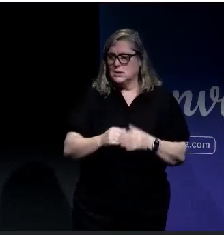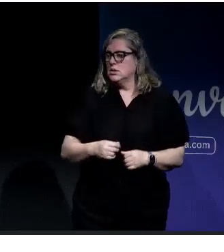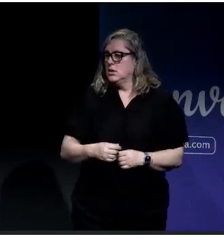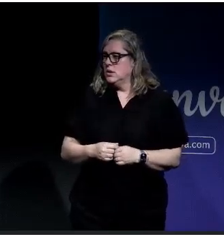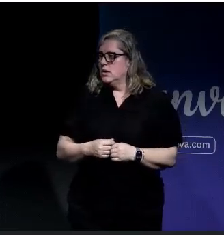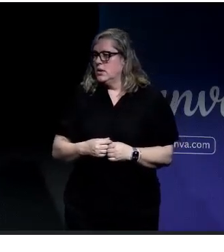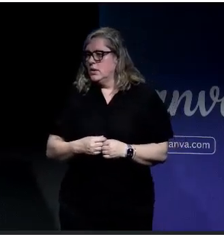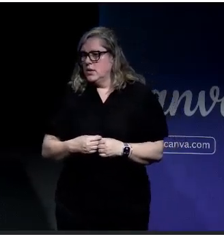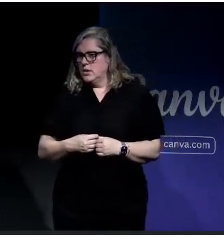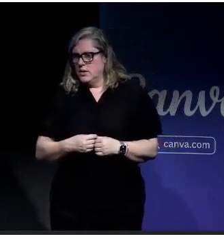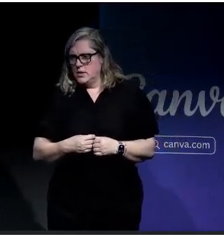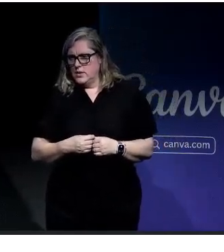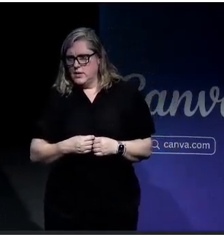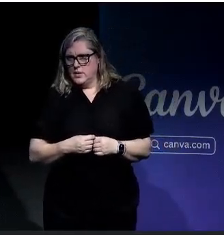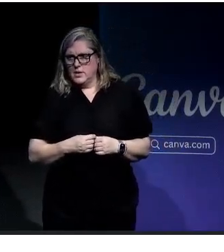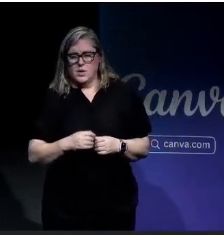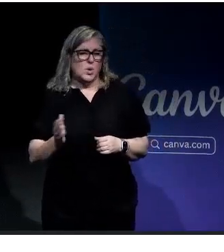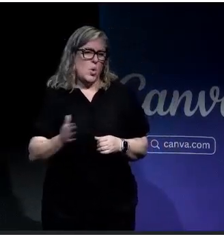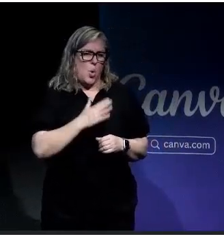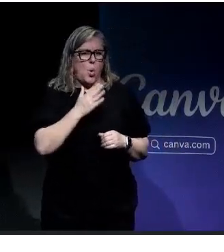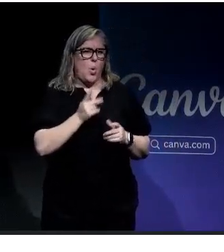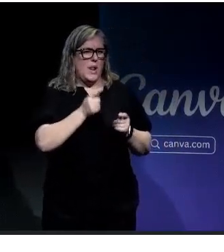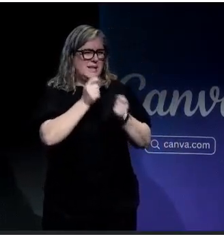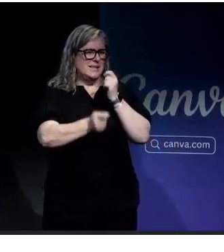And they all kind of test in a relatively similar way.